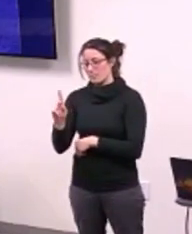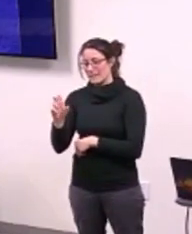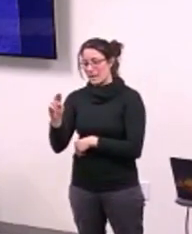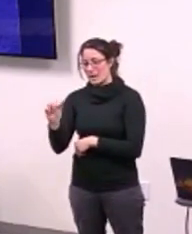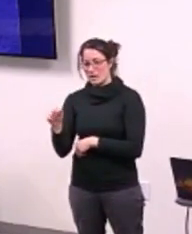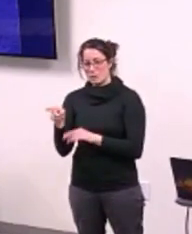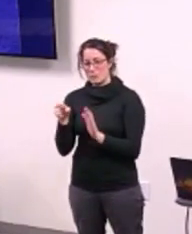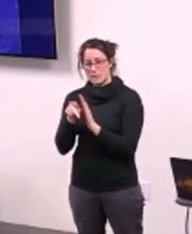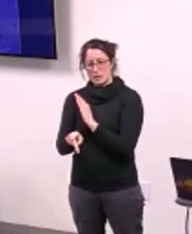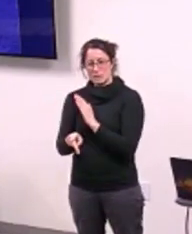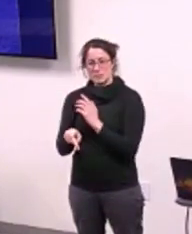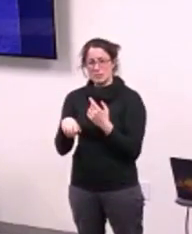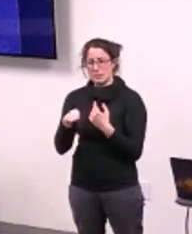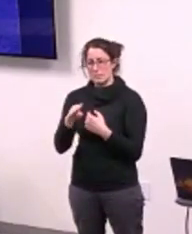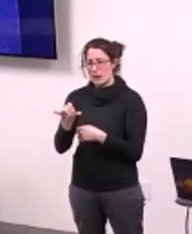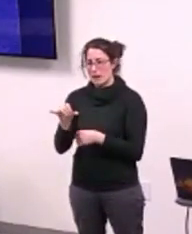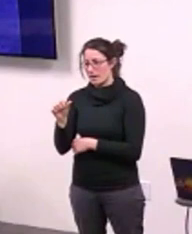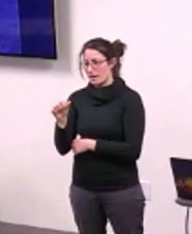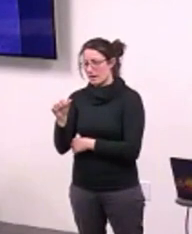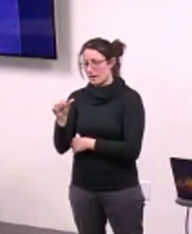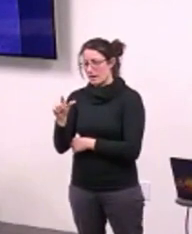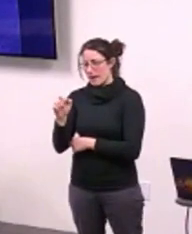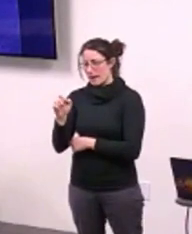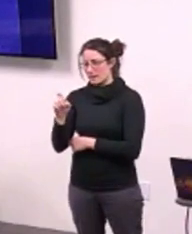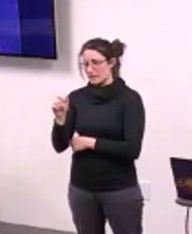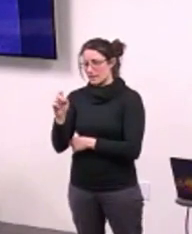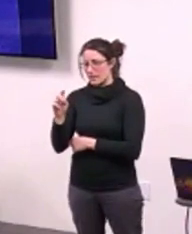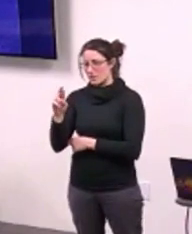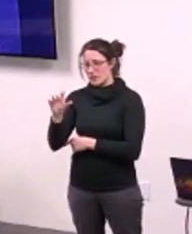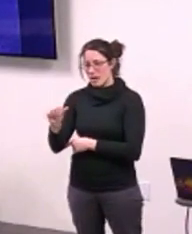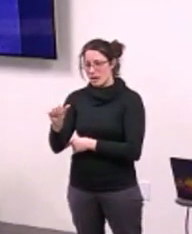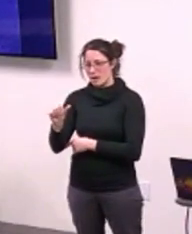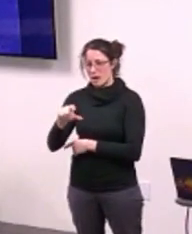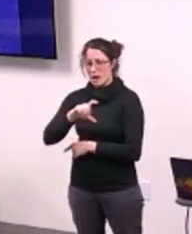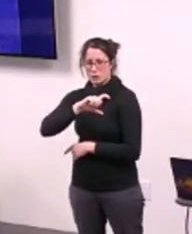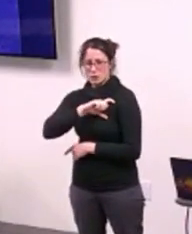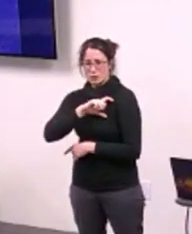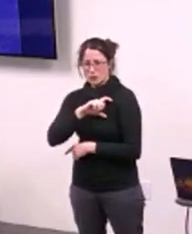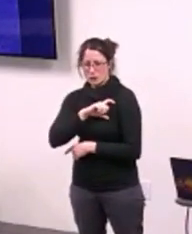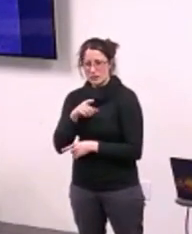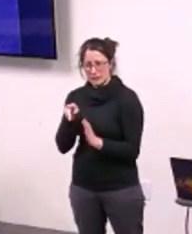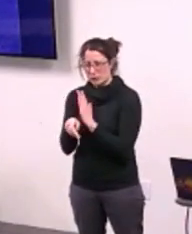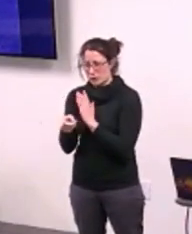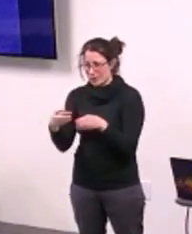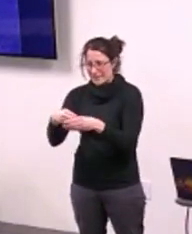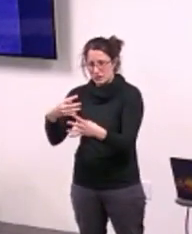by Alexandria Correctional officers, so-called. In the jail. She's naked.